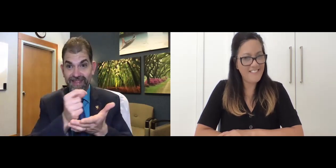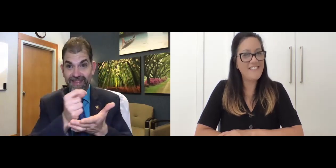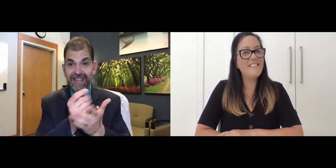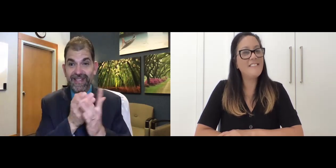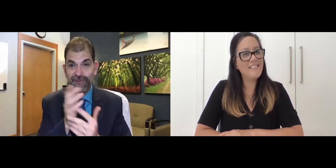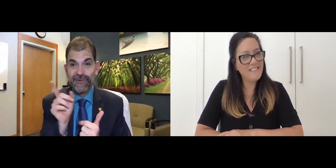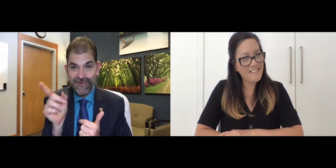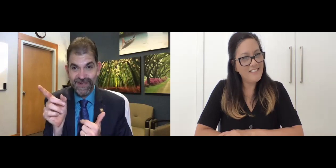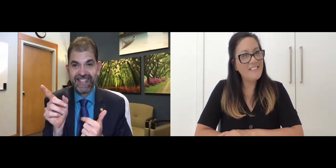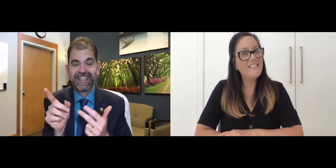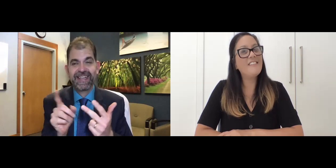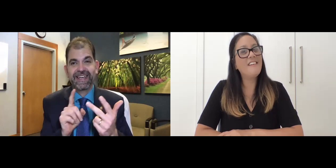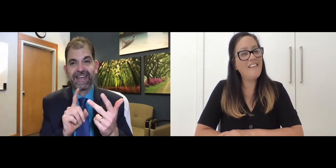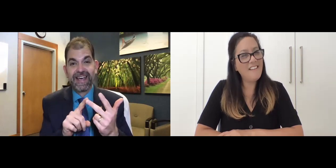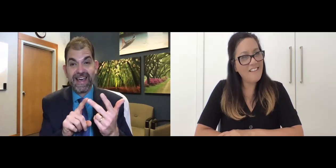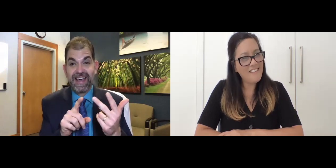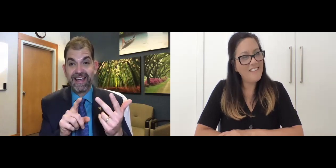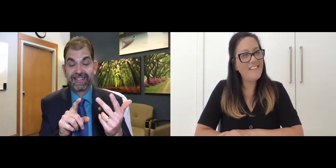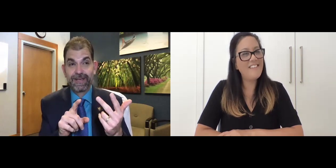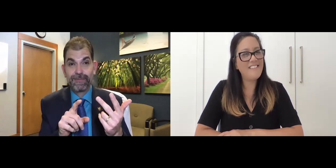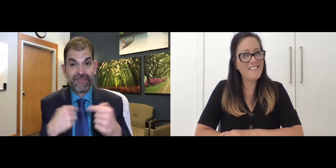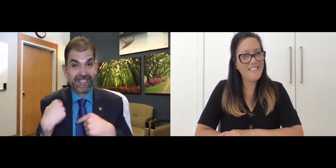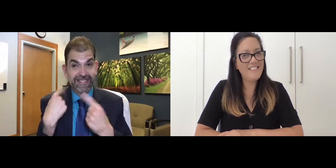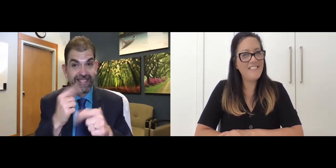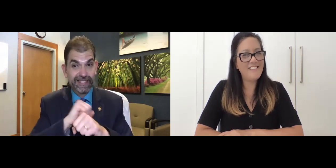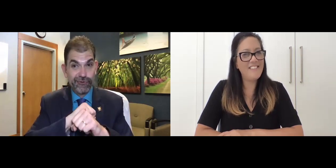through those telecommunication systems.